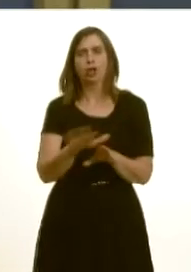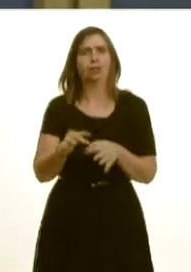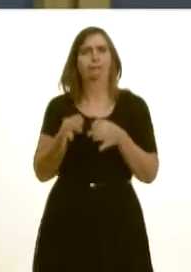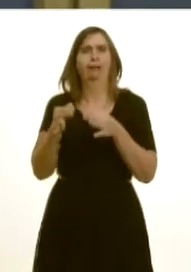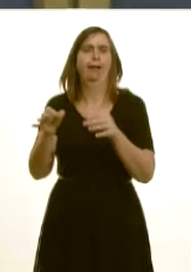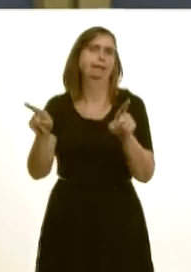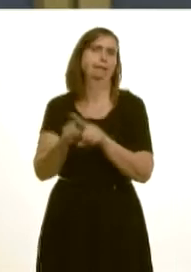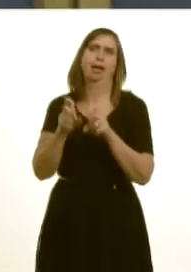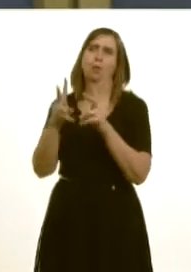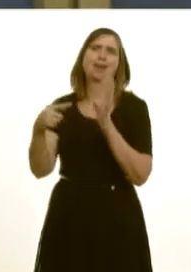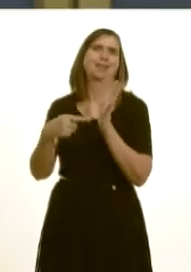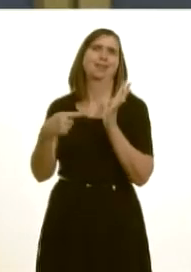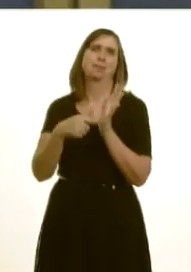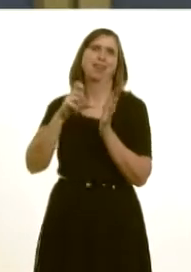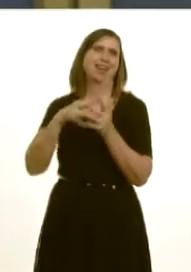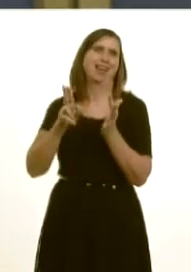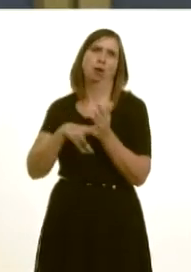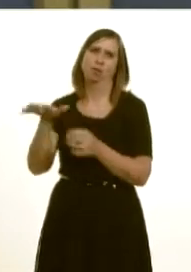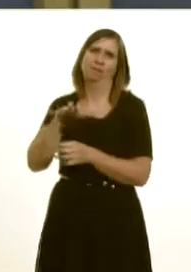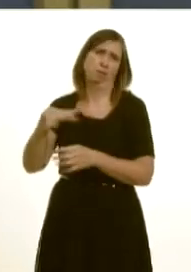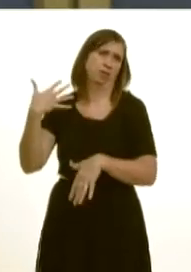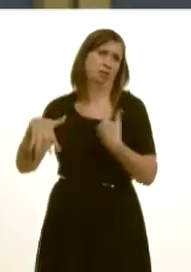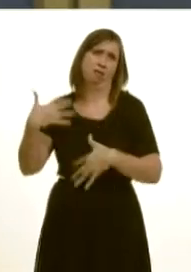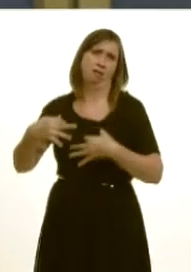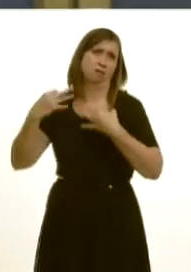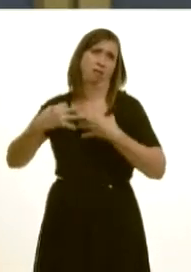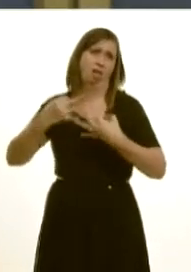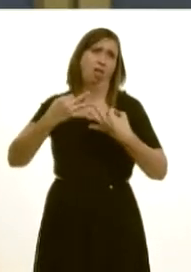Cowen’s family suffered before the inquest could be opened?